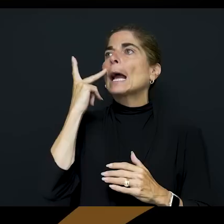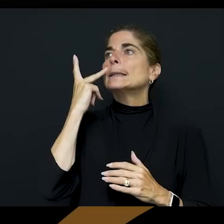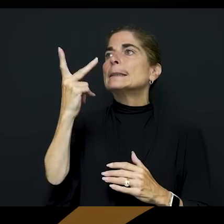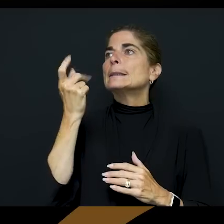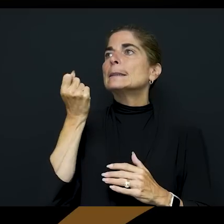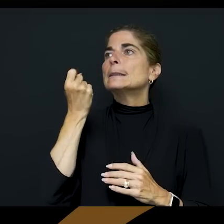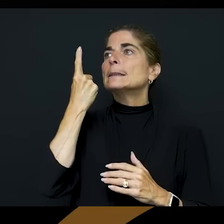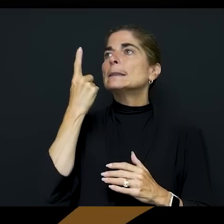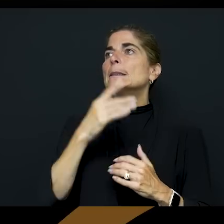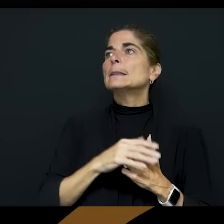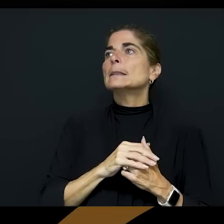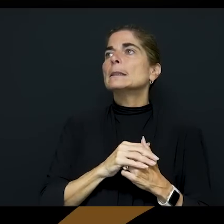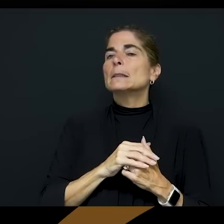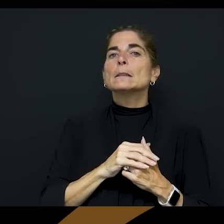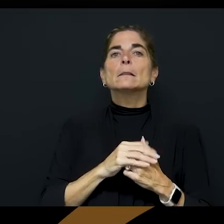Right, I see.